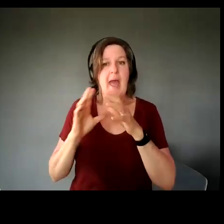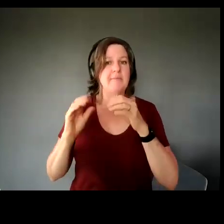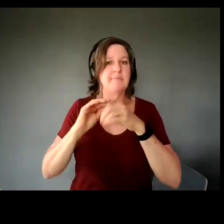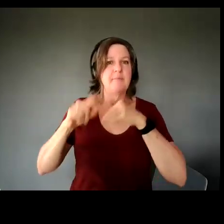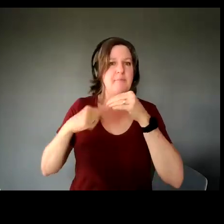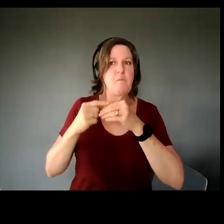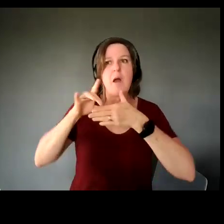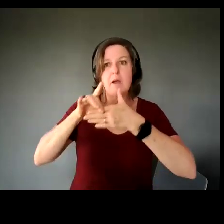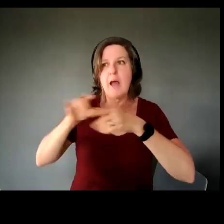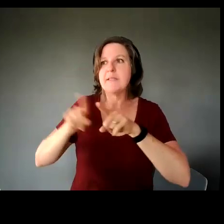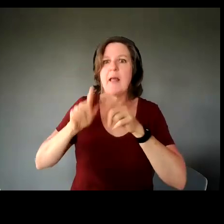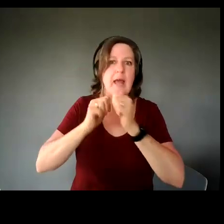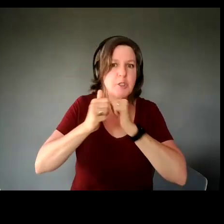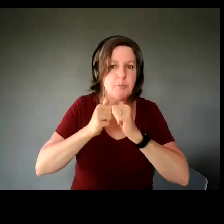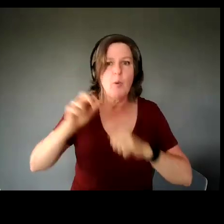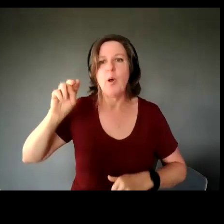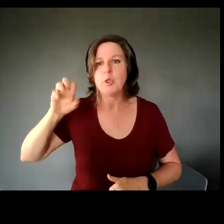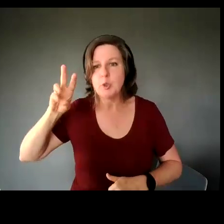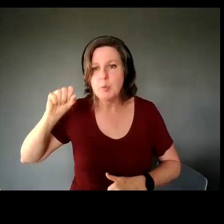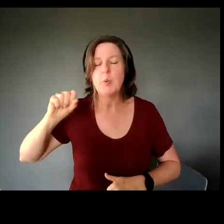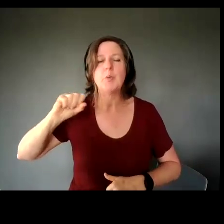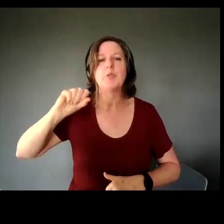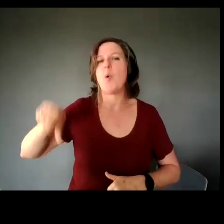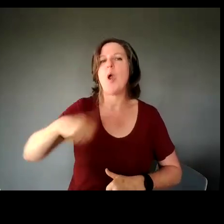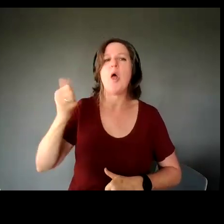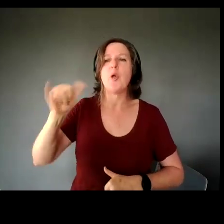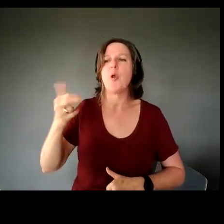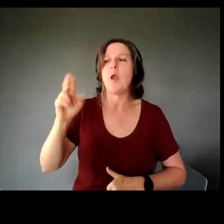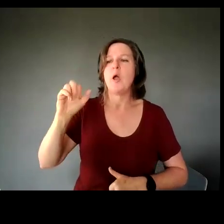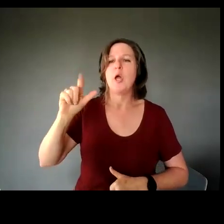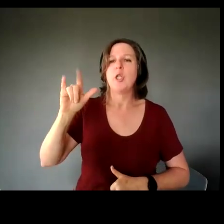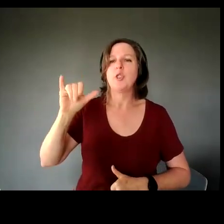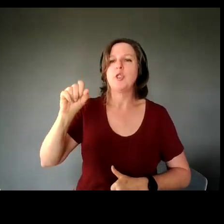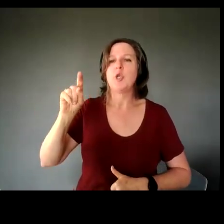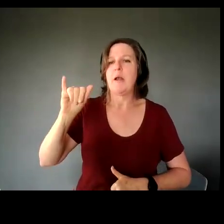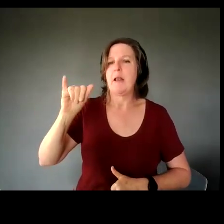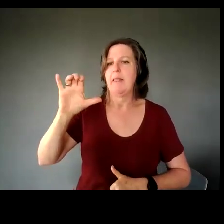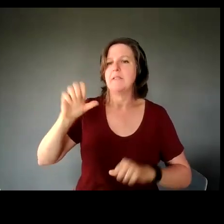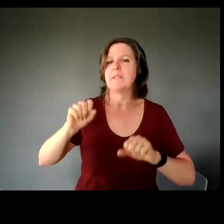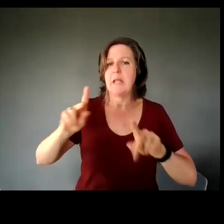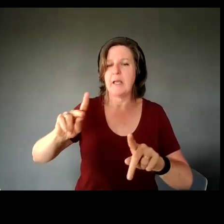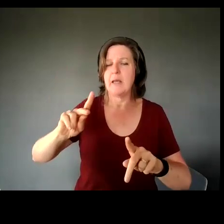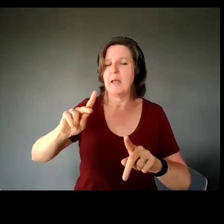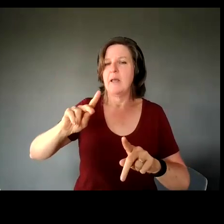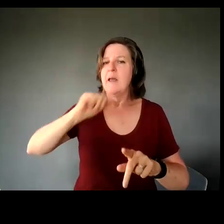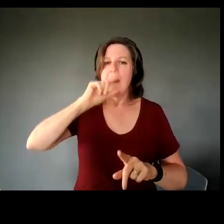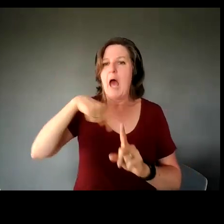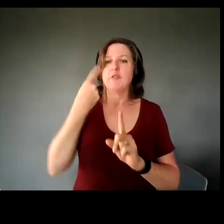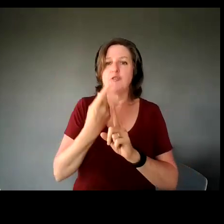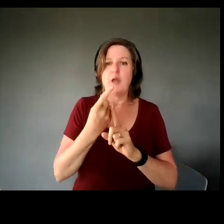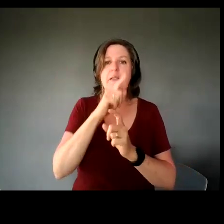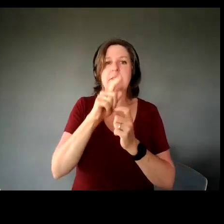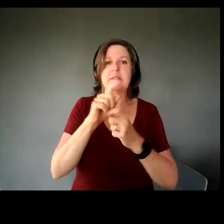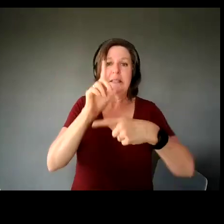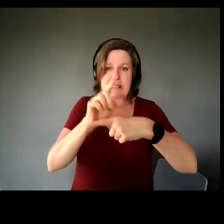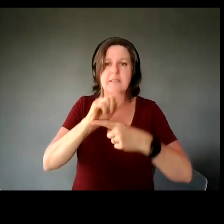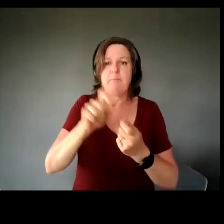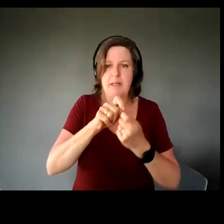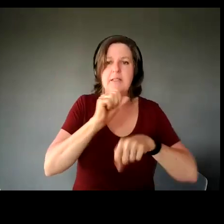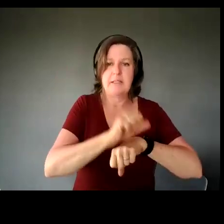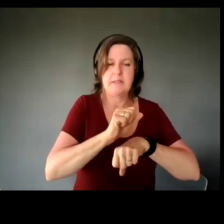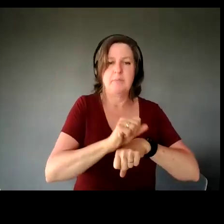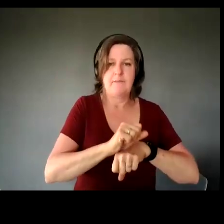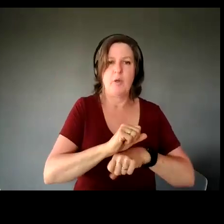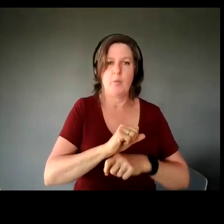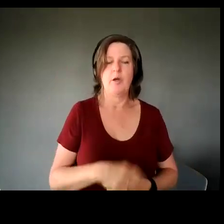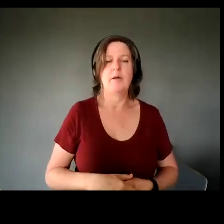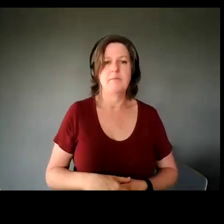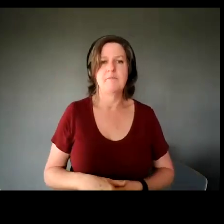rolls and other journalistic opportunities outside of just Disability specific work.